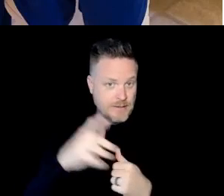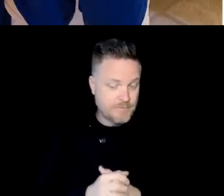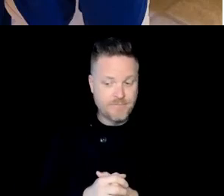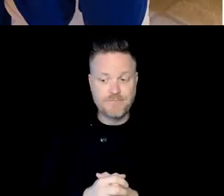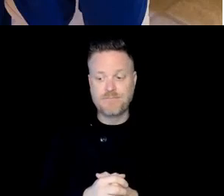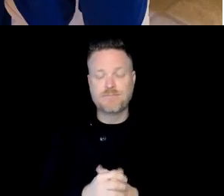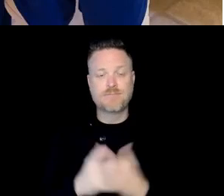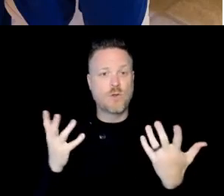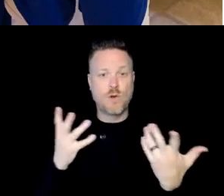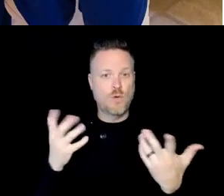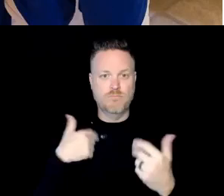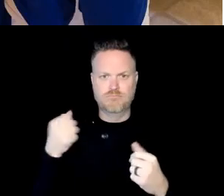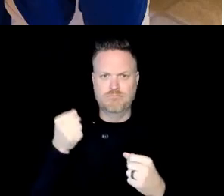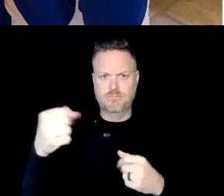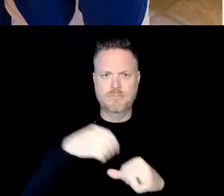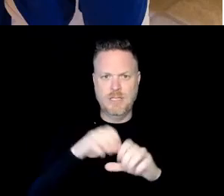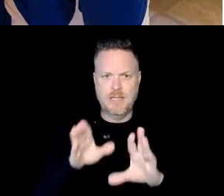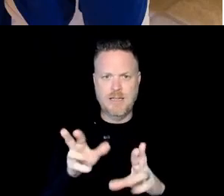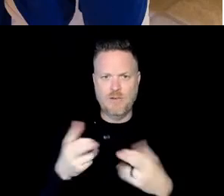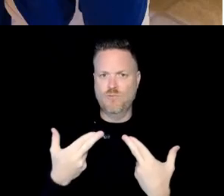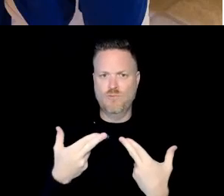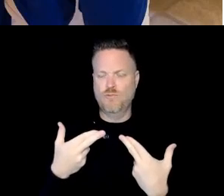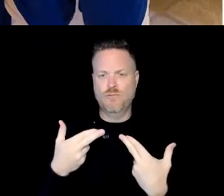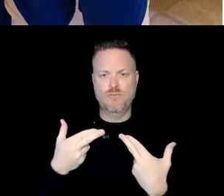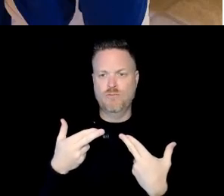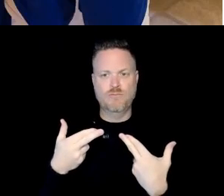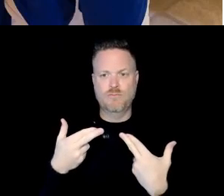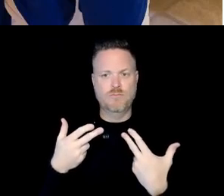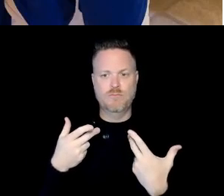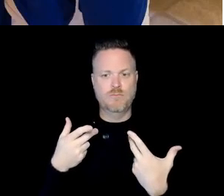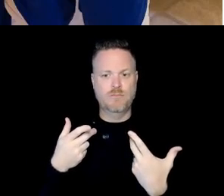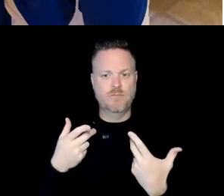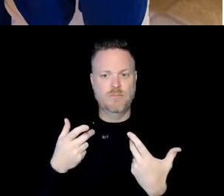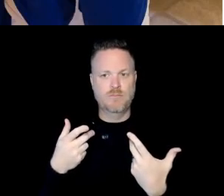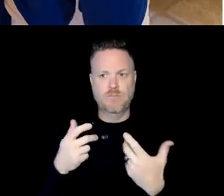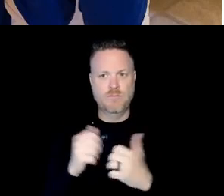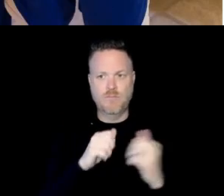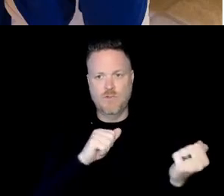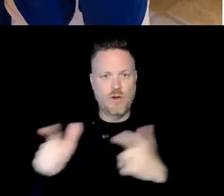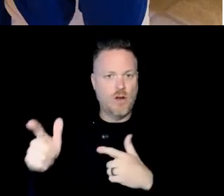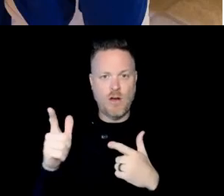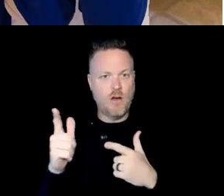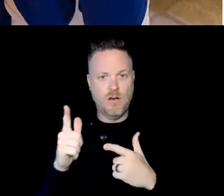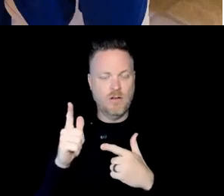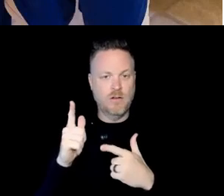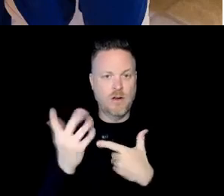I am going to stick him in a classroom with all autistic kids. He is not autistic.